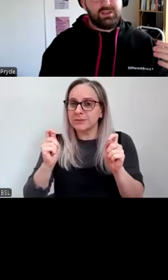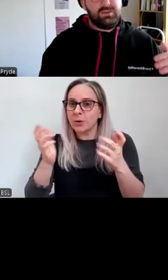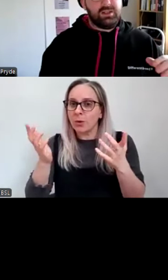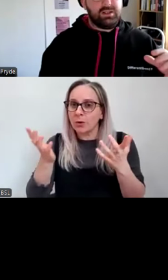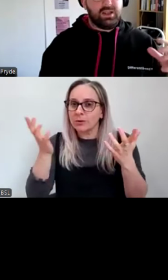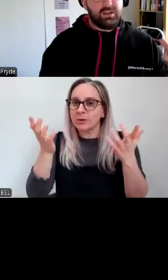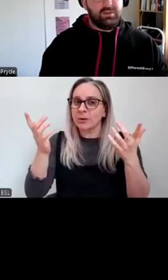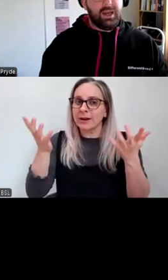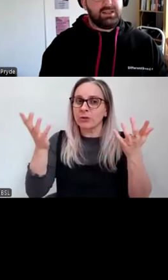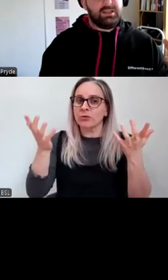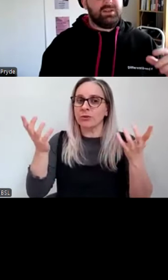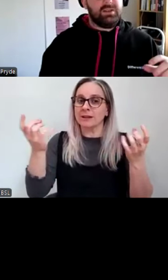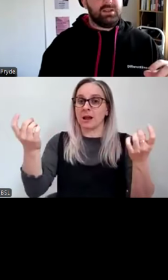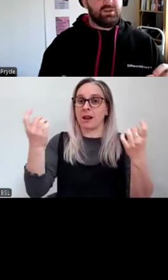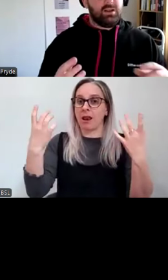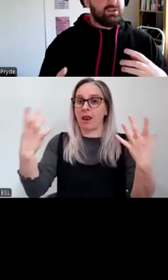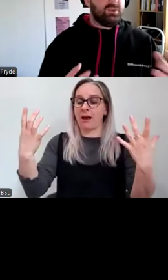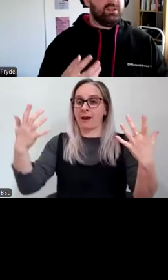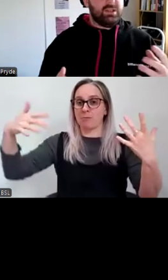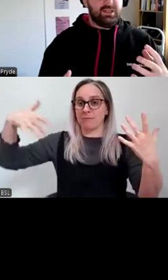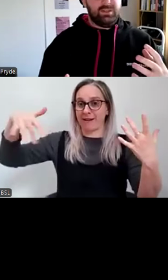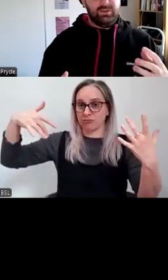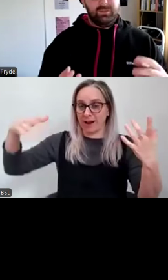We can see we start to get like passes and we can see what colors we need to change them to.